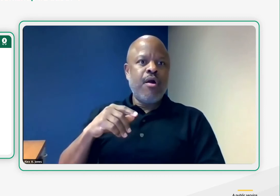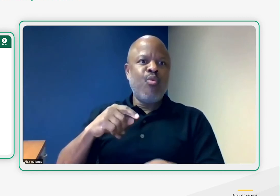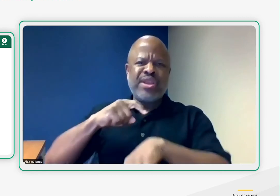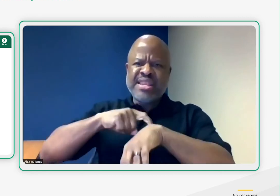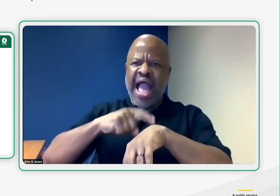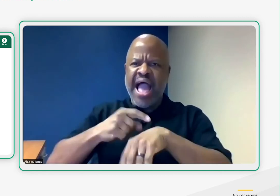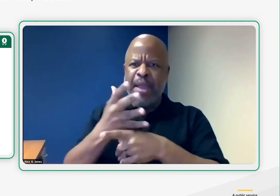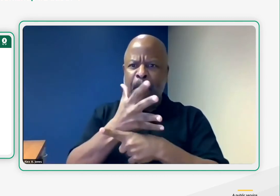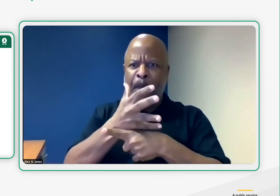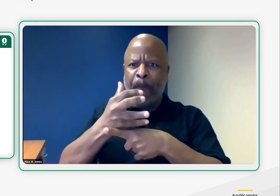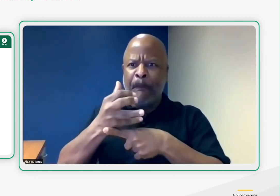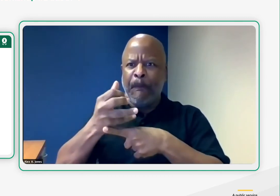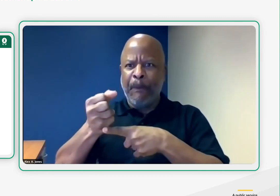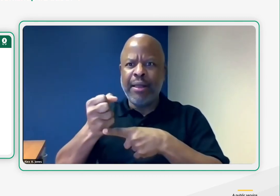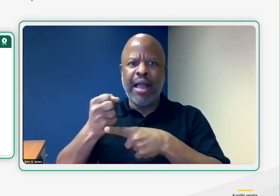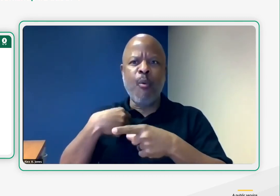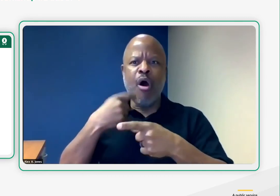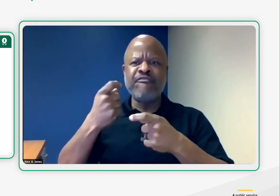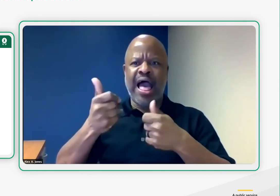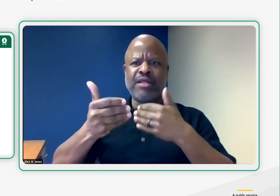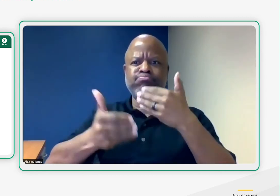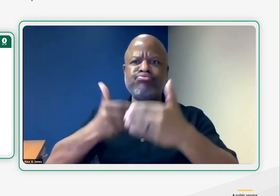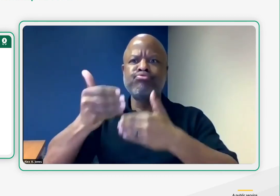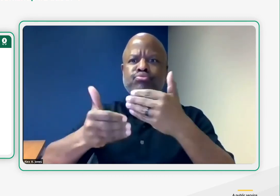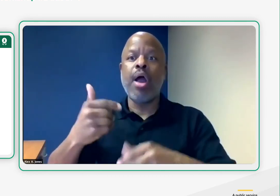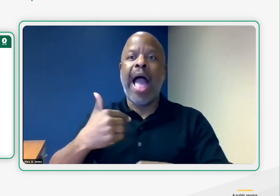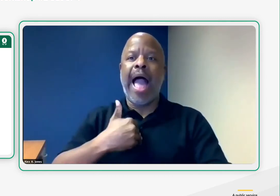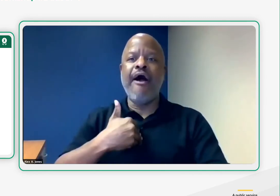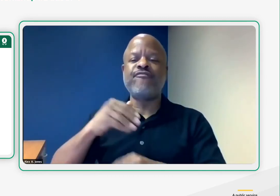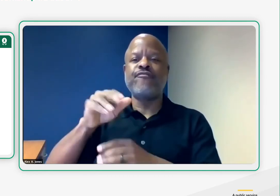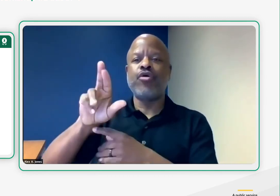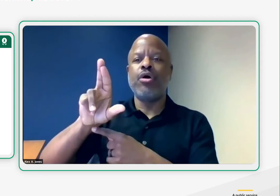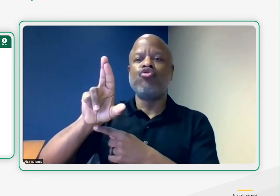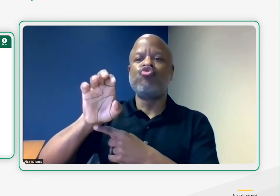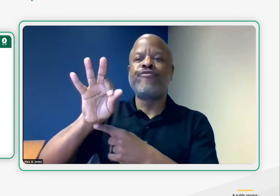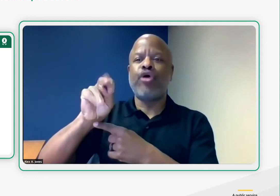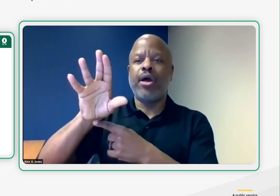I recognize that my time is running out. So, I'm going to be rushing through this next one.